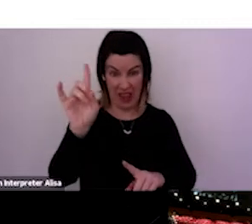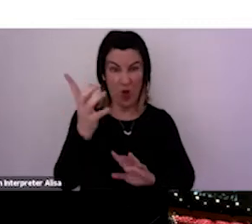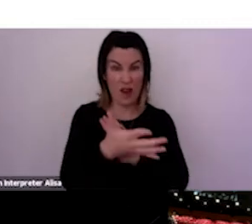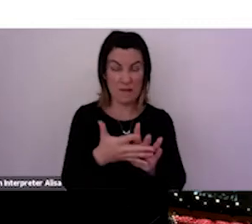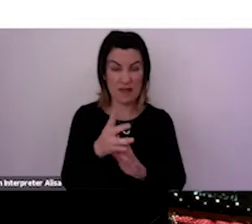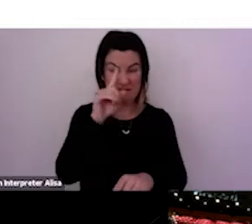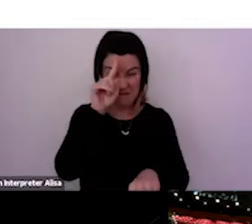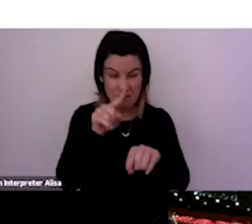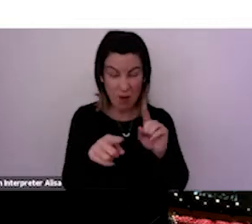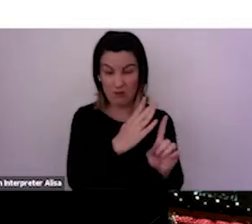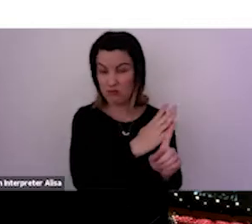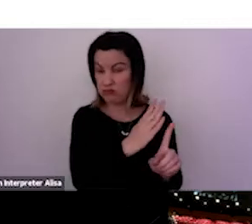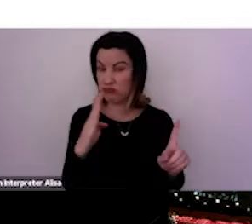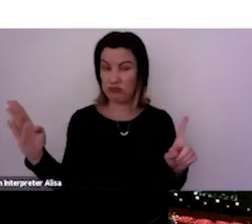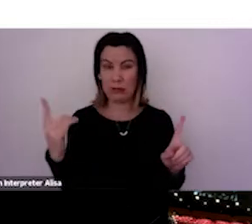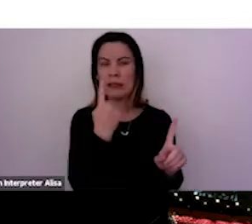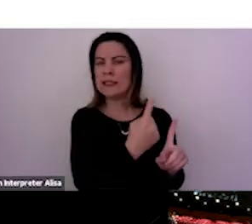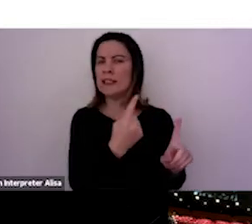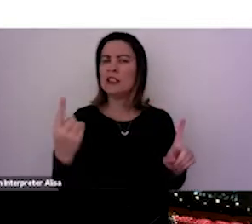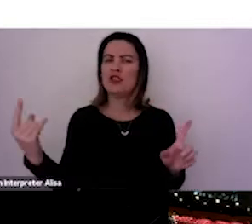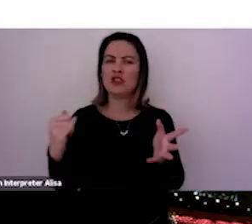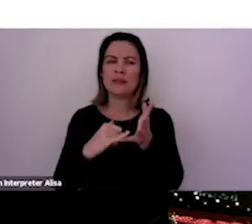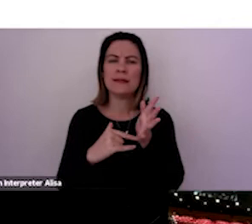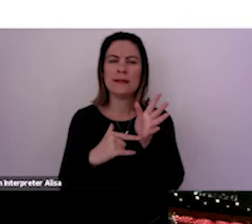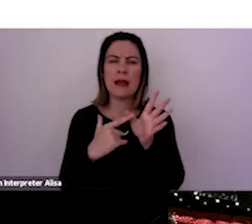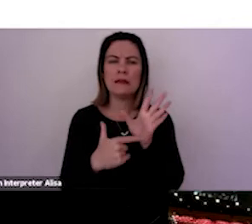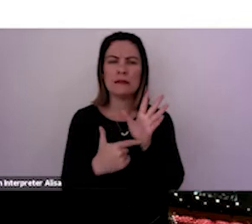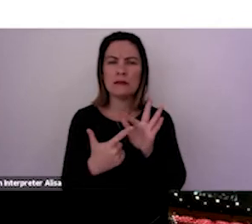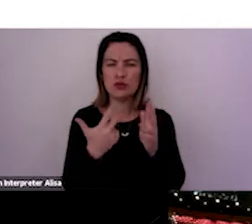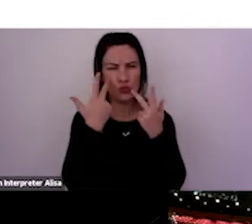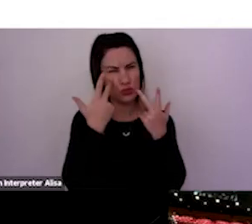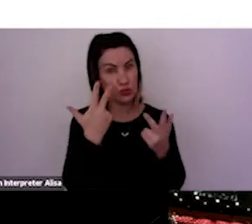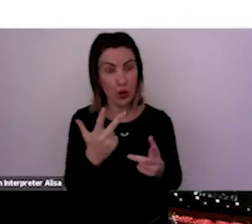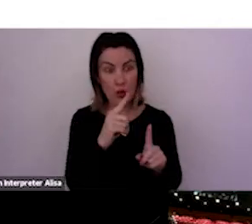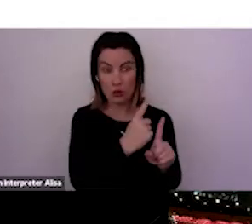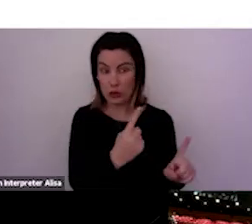will see on screen we have the results for each state to show that every state and territory that haven't